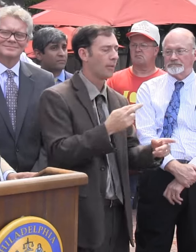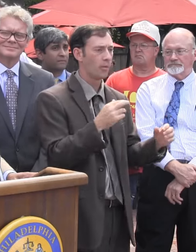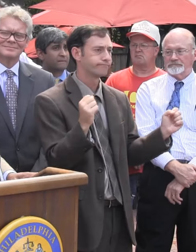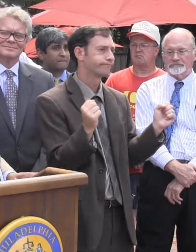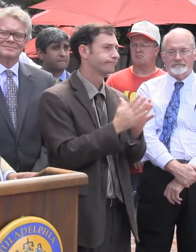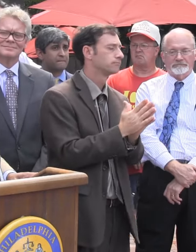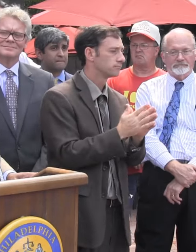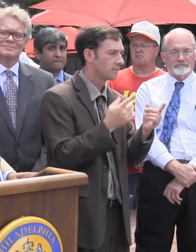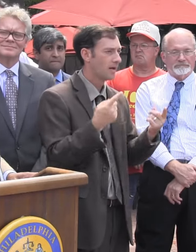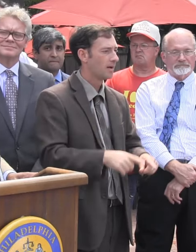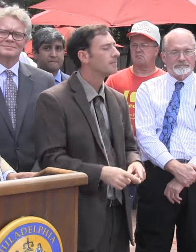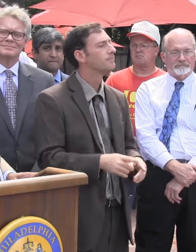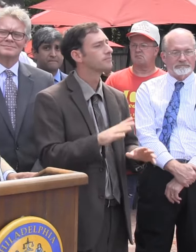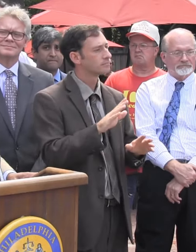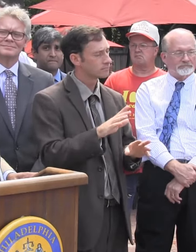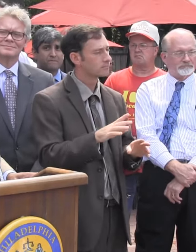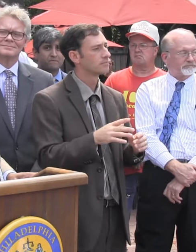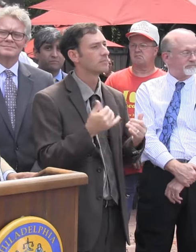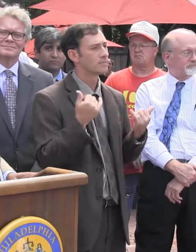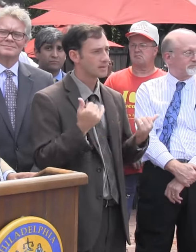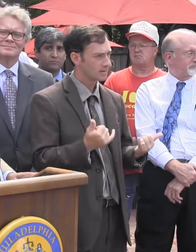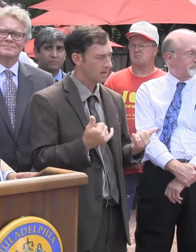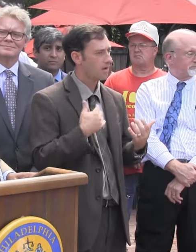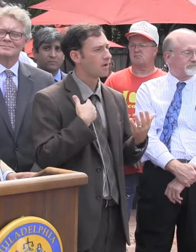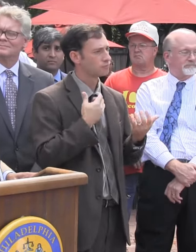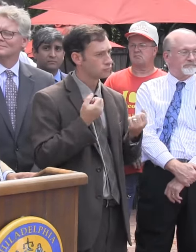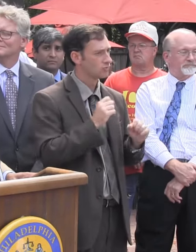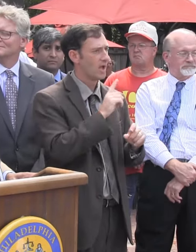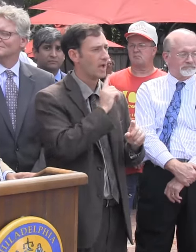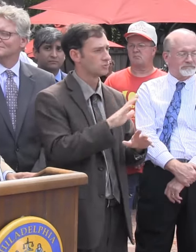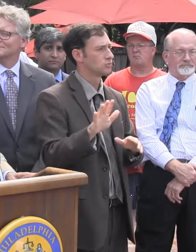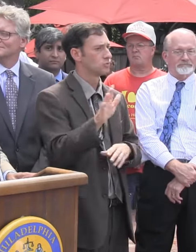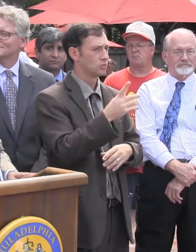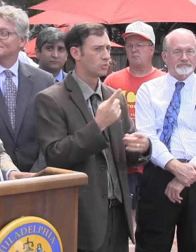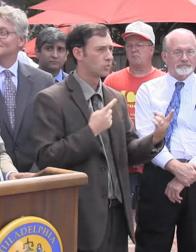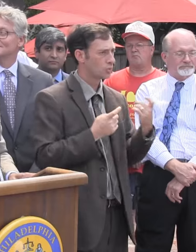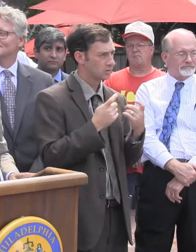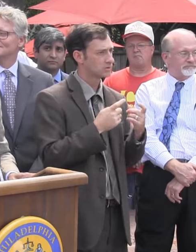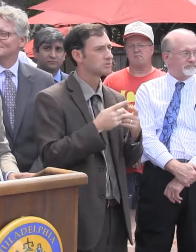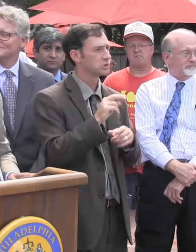With that in mind, I'll be glad to try and answer any questions from the news media about